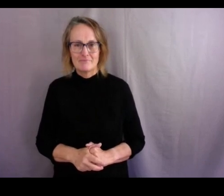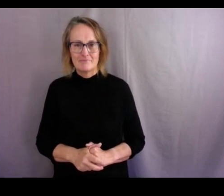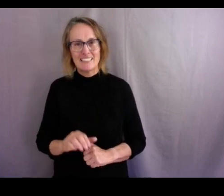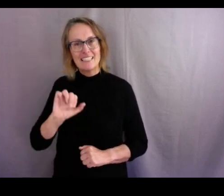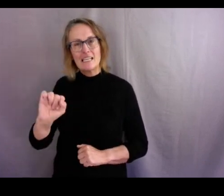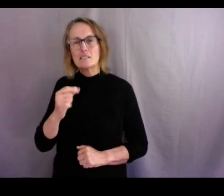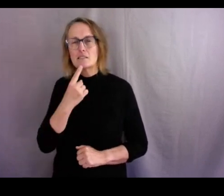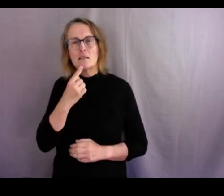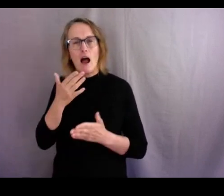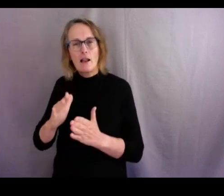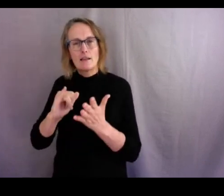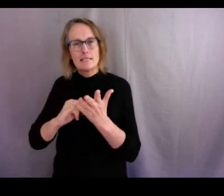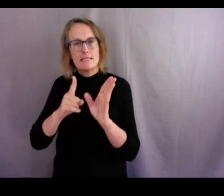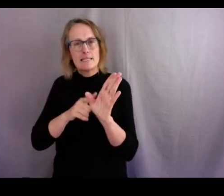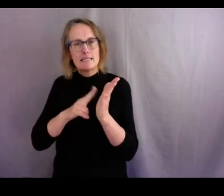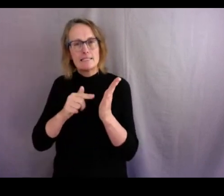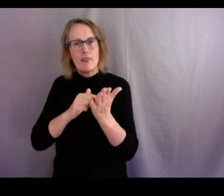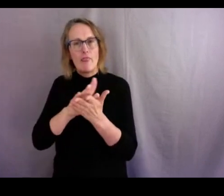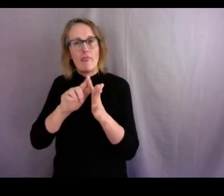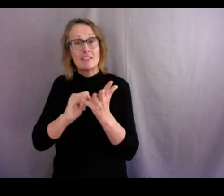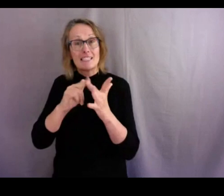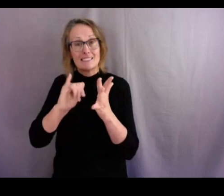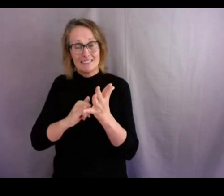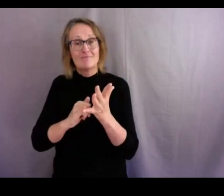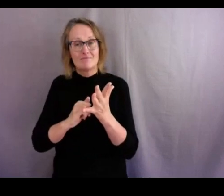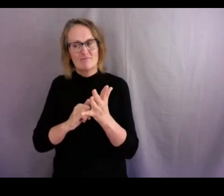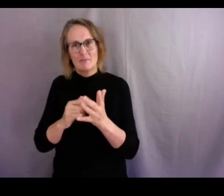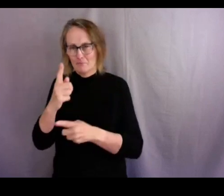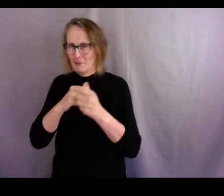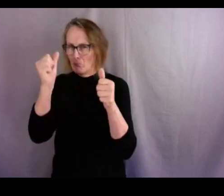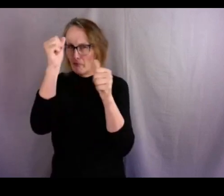for which he became famous, gave those people presence.